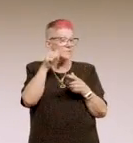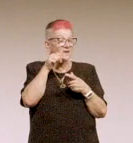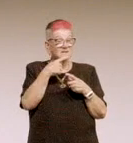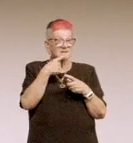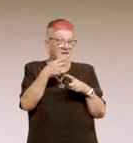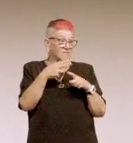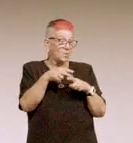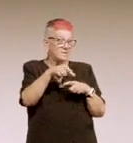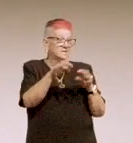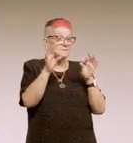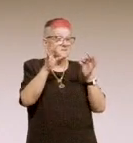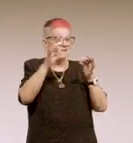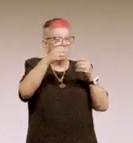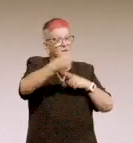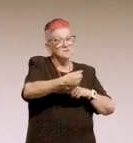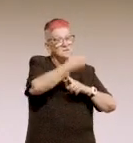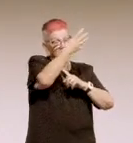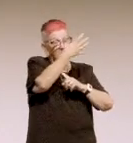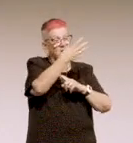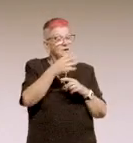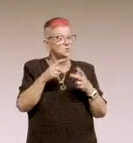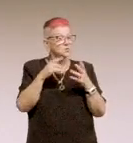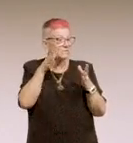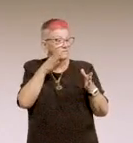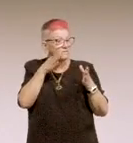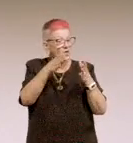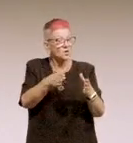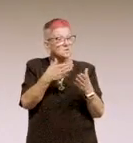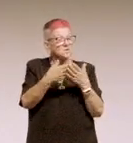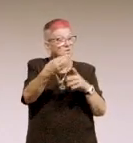slide, when your focus goes to the slide, it should say, "This is the